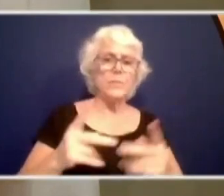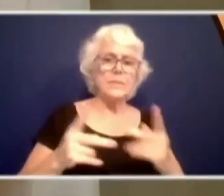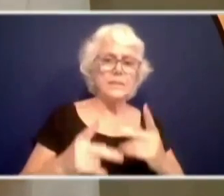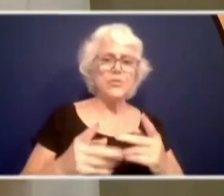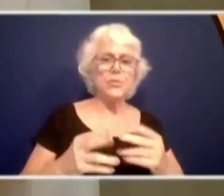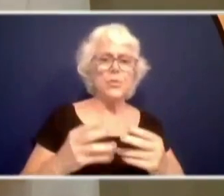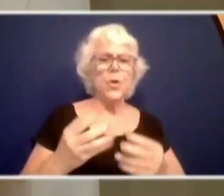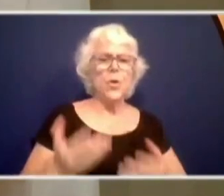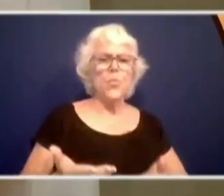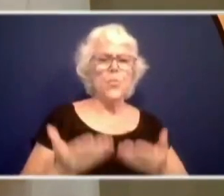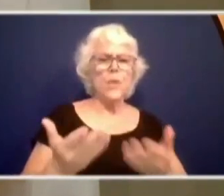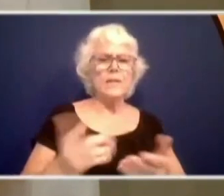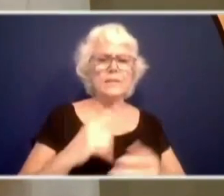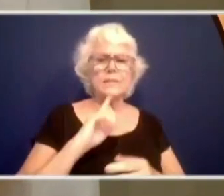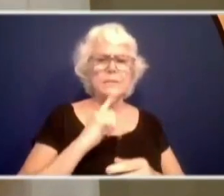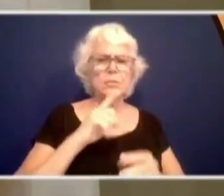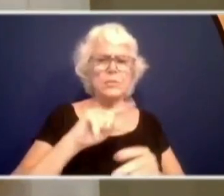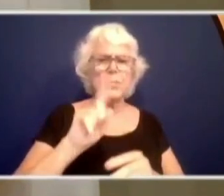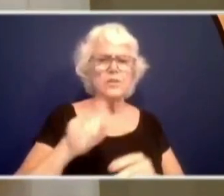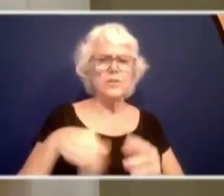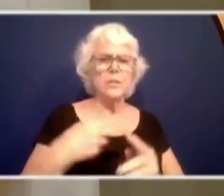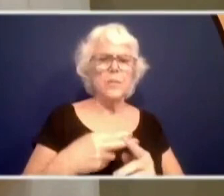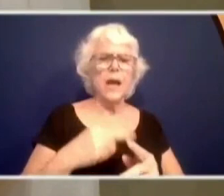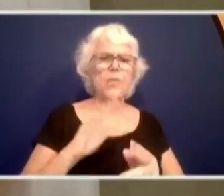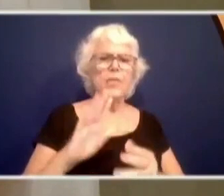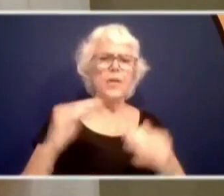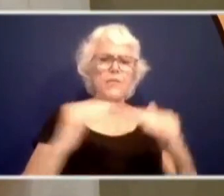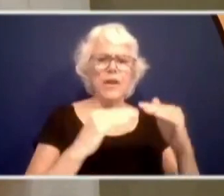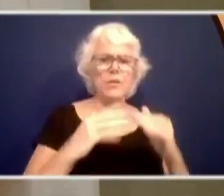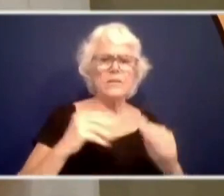how are we justifying reclassifying these specialists when they do all of this stuff?